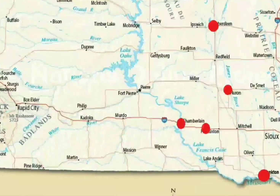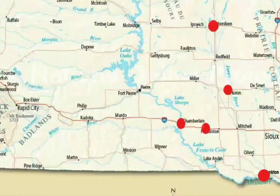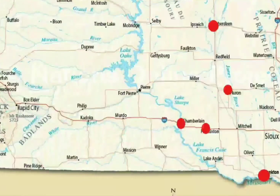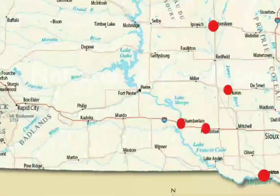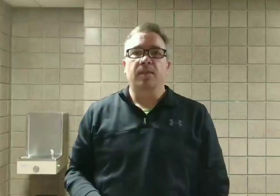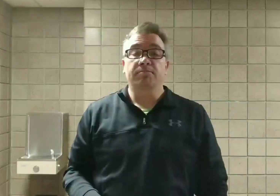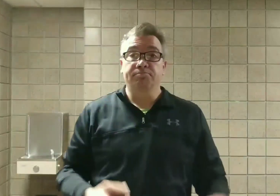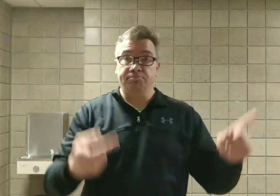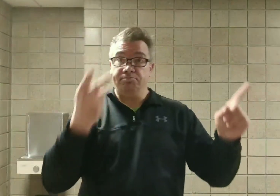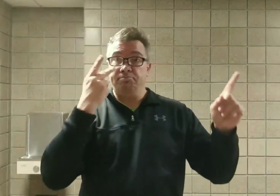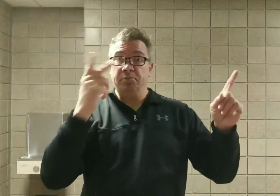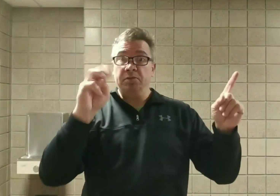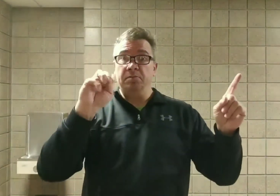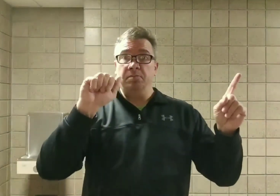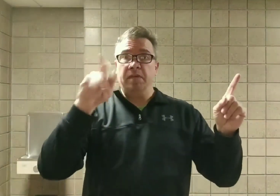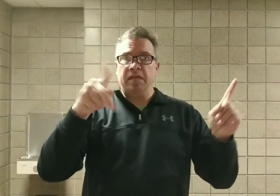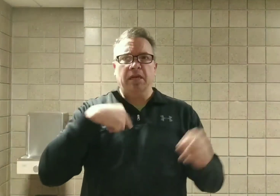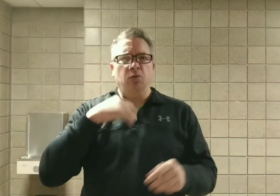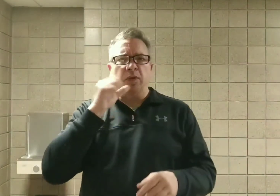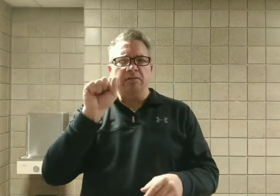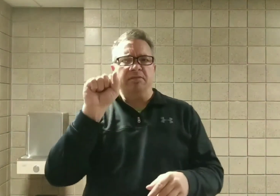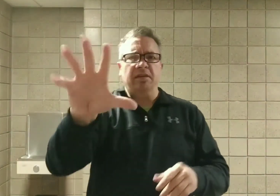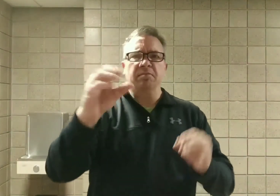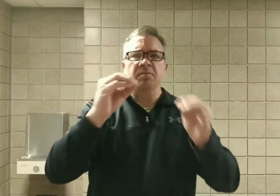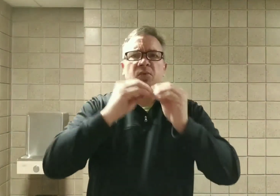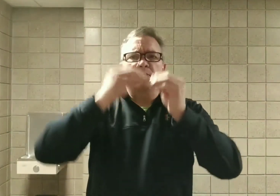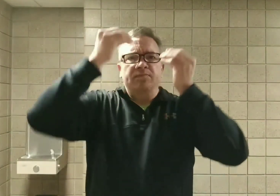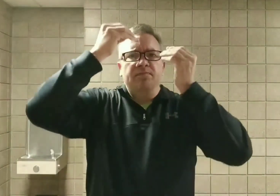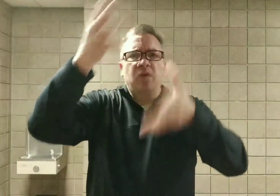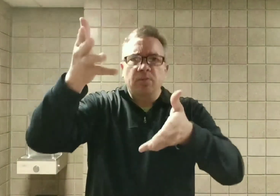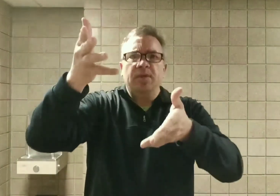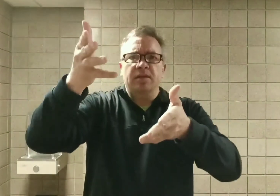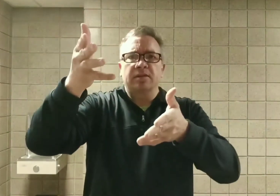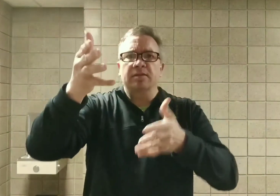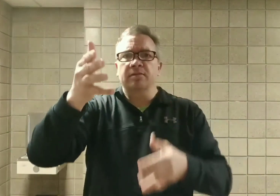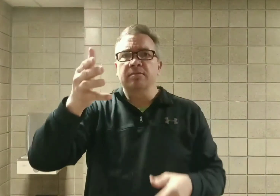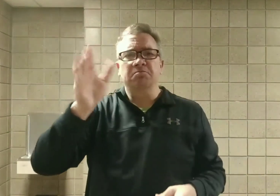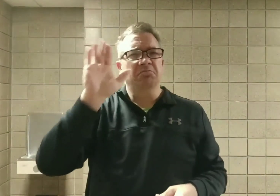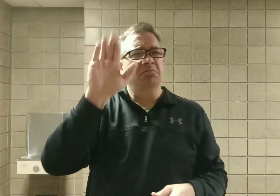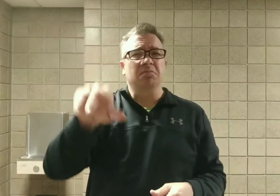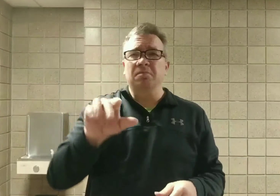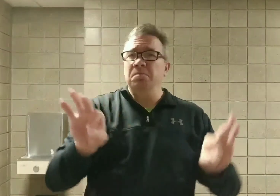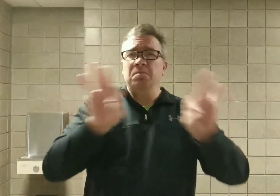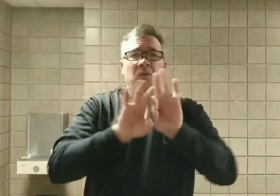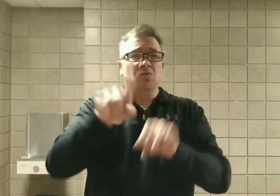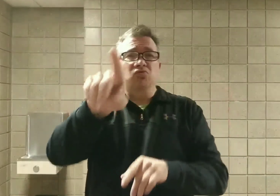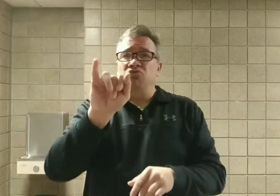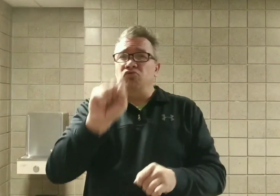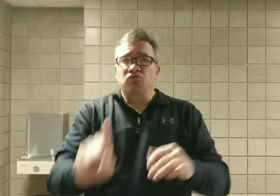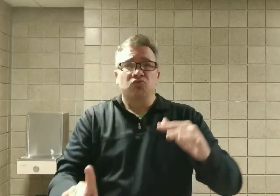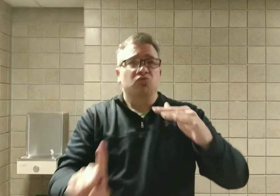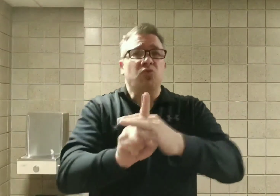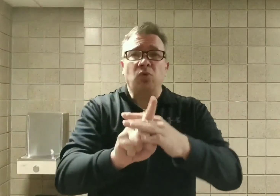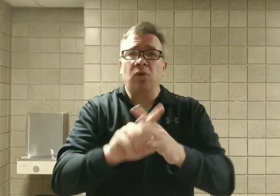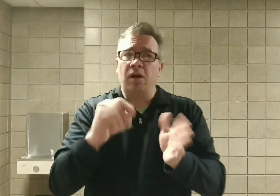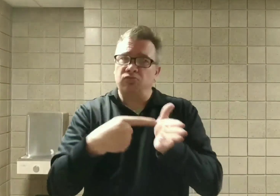Now you can see this map I will send you the more information It's important that all you can do is just to show up